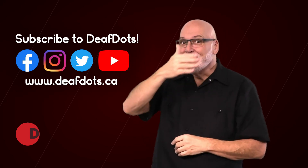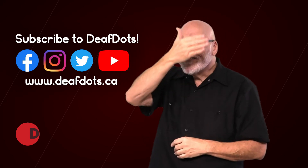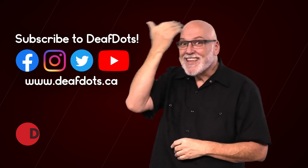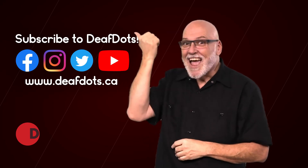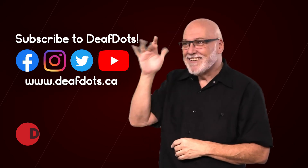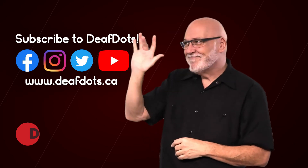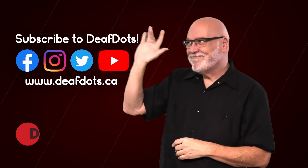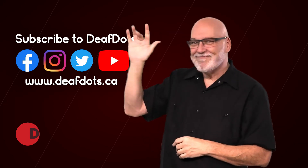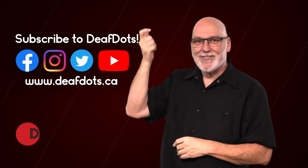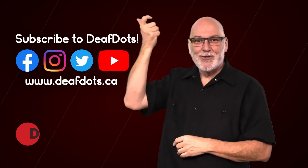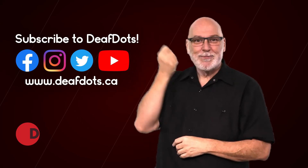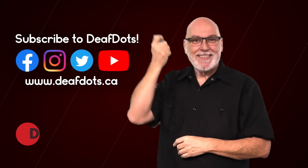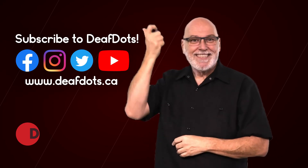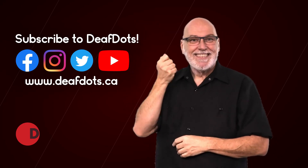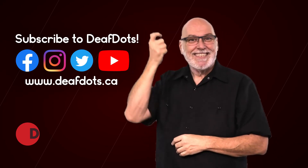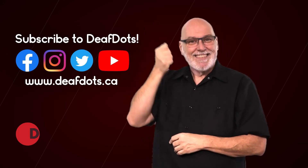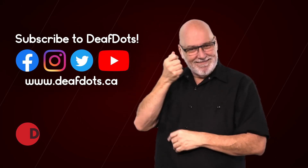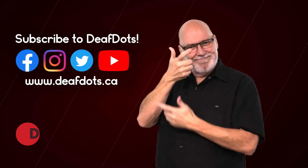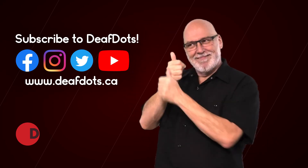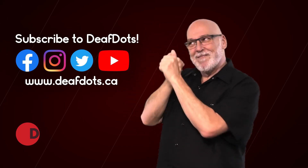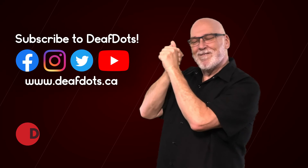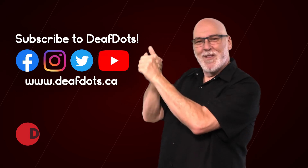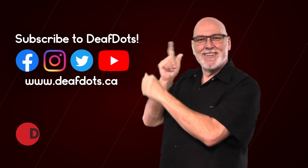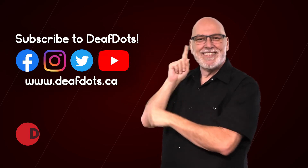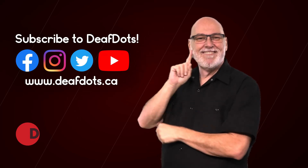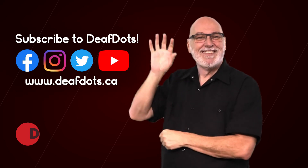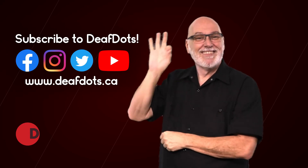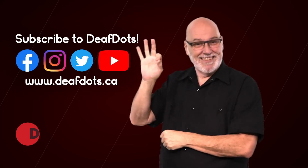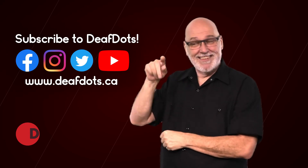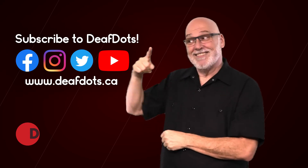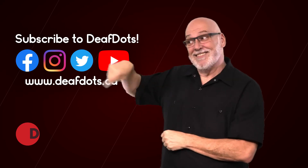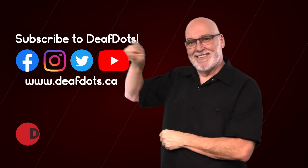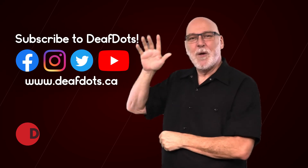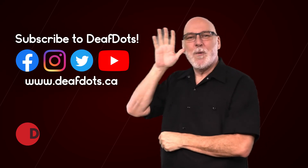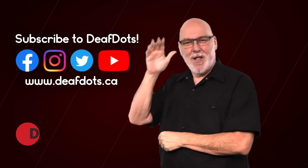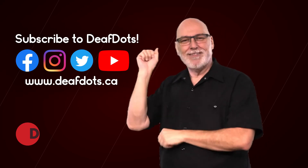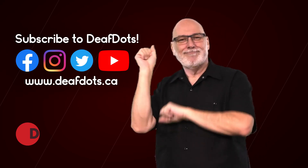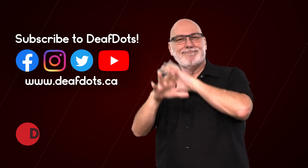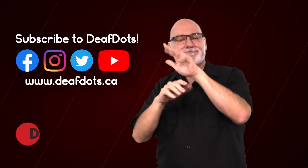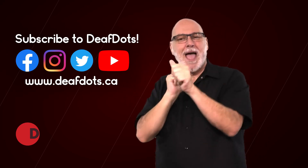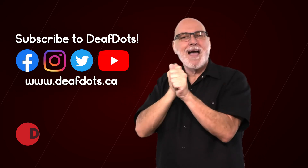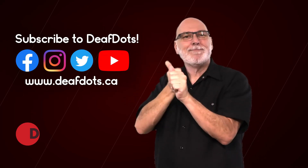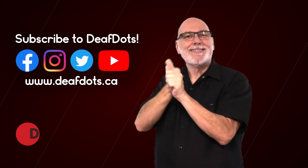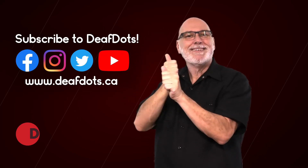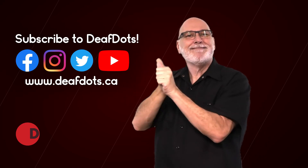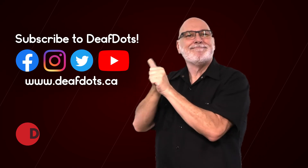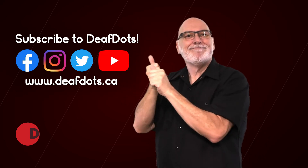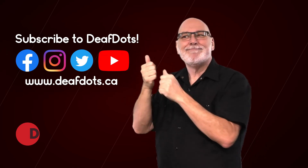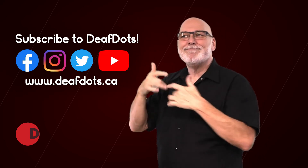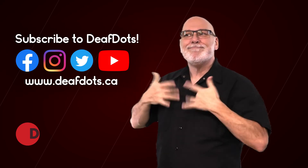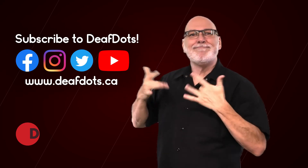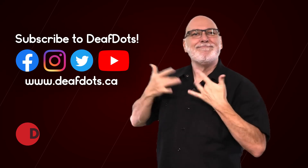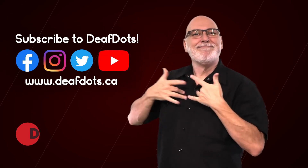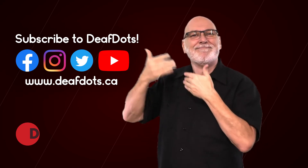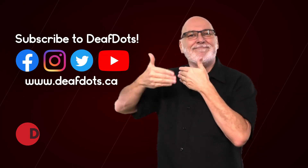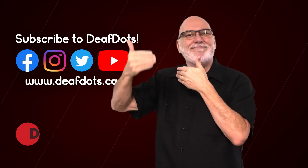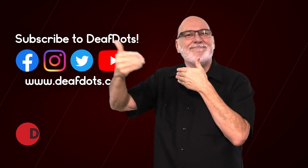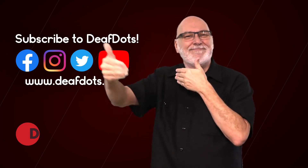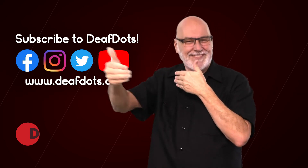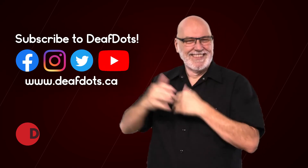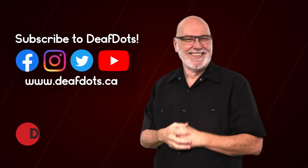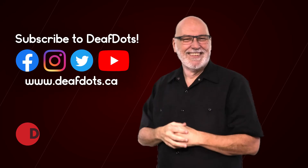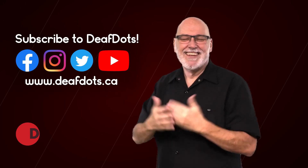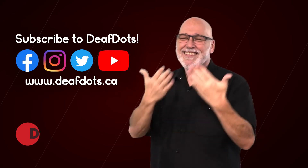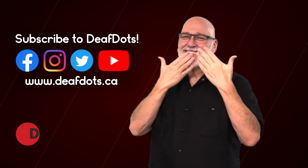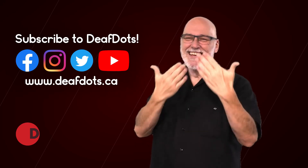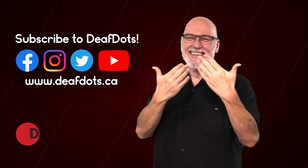Don’t forget to subscribe, like, and follow DeafDots to get new video updates!